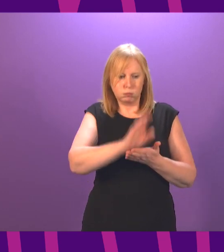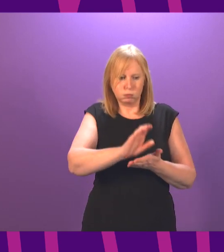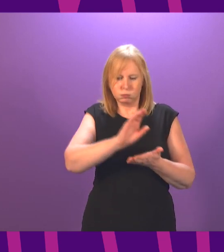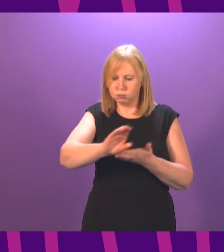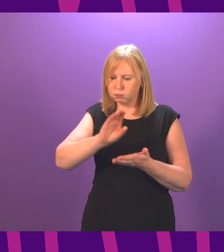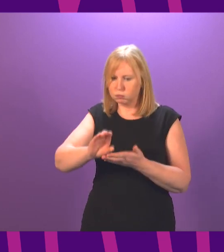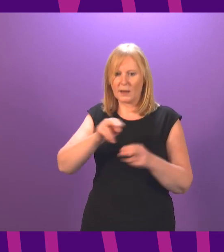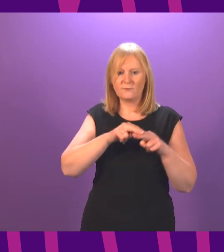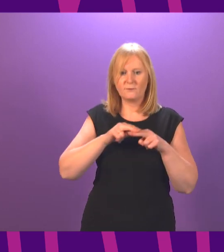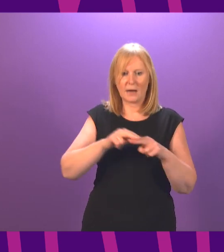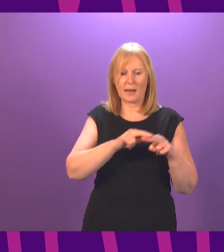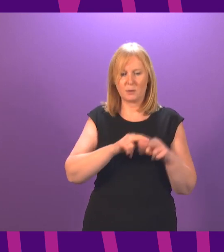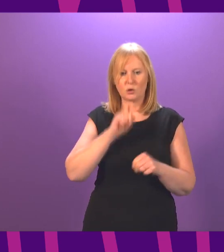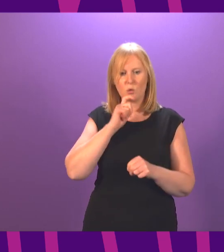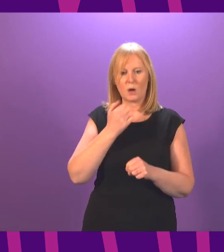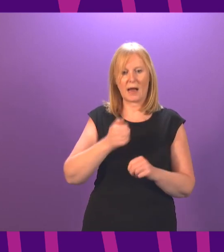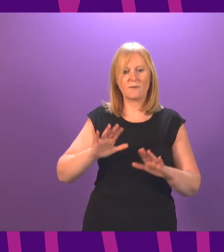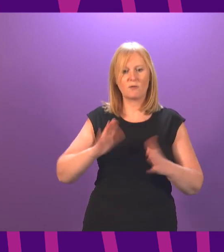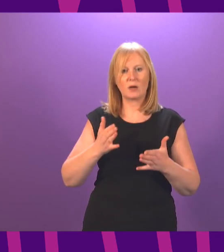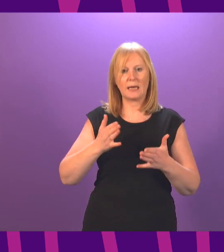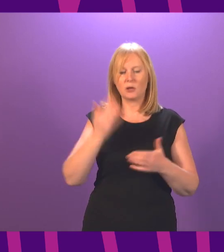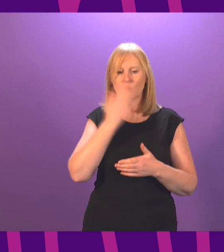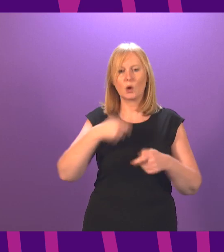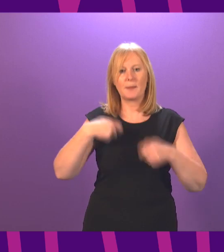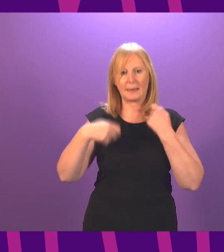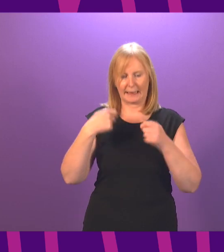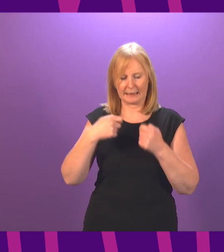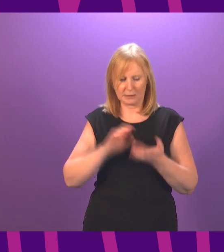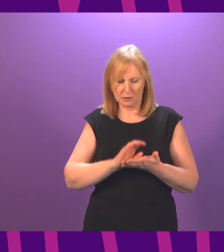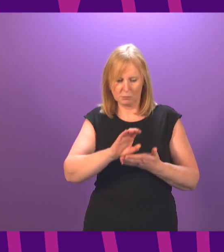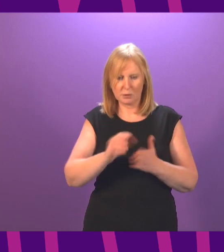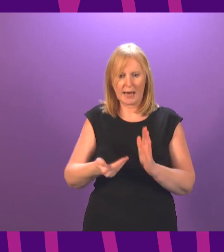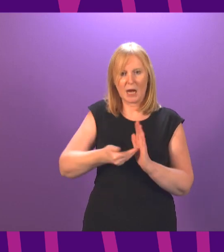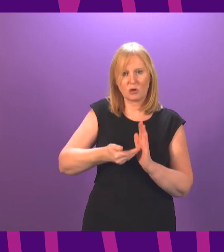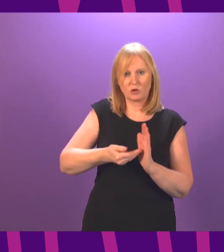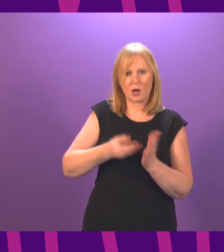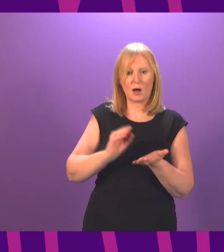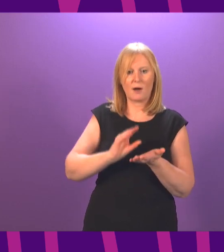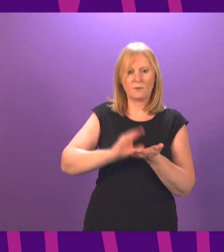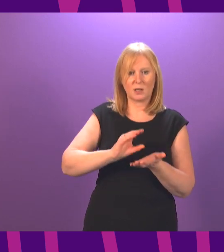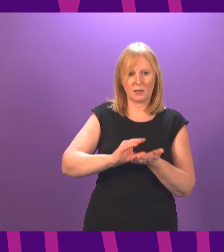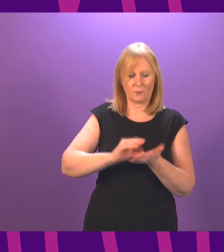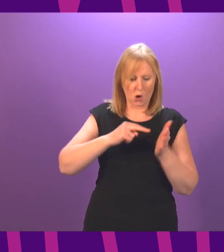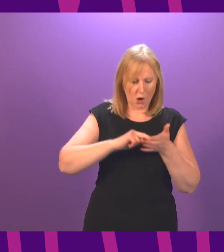with children who are in receipt of free school meals, extra funding for organisations that